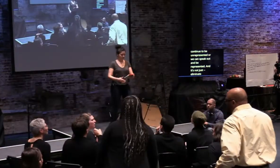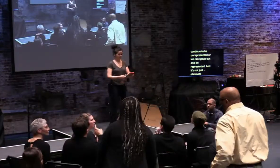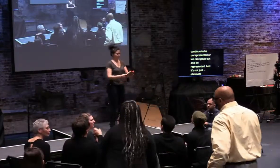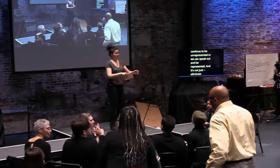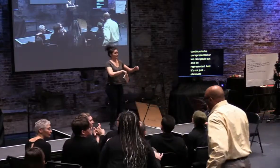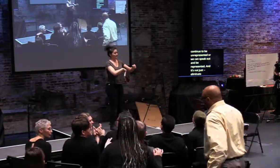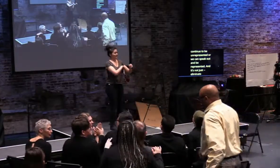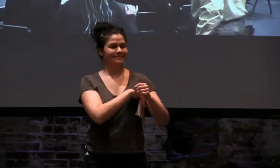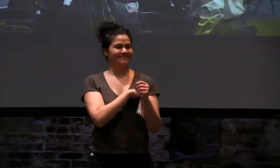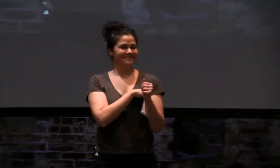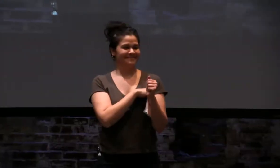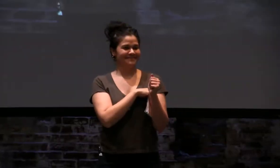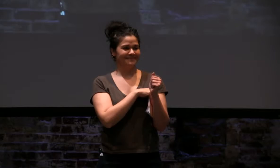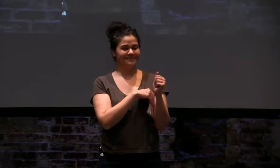and that it is organic commonplace.